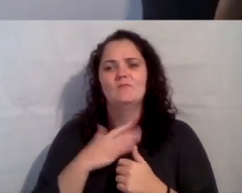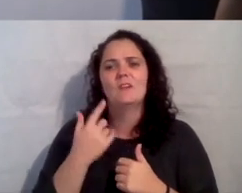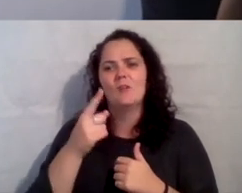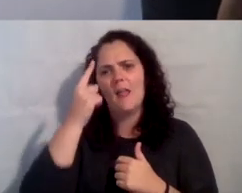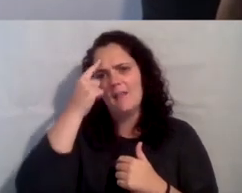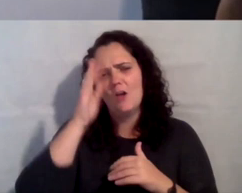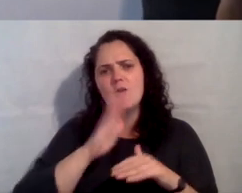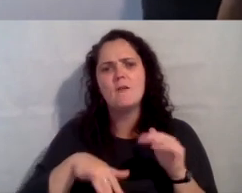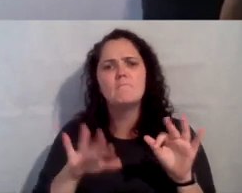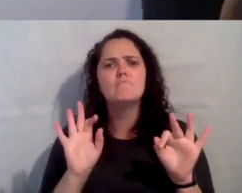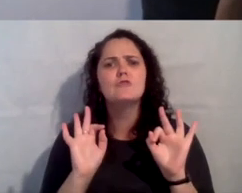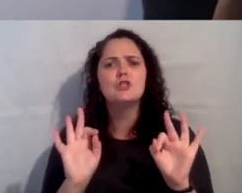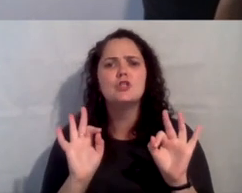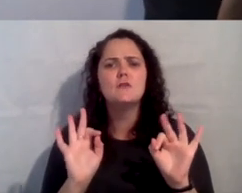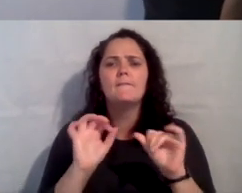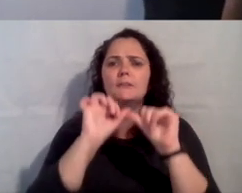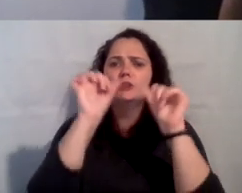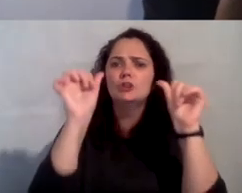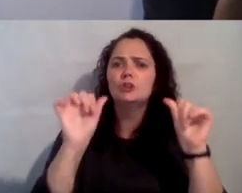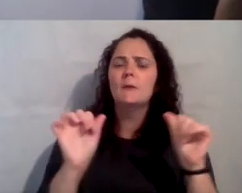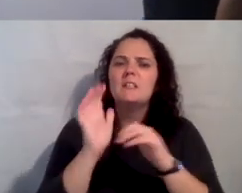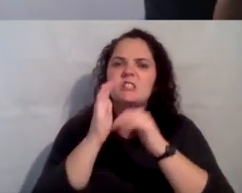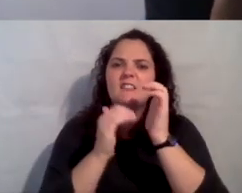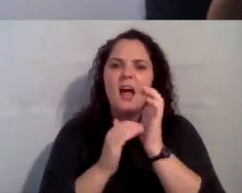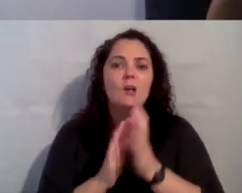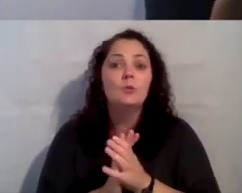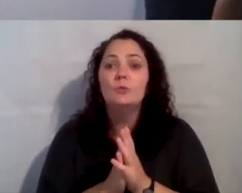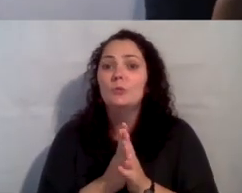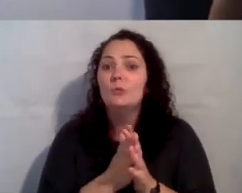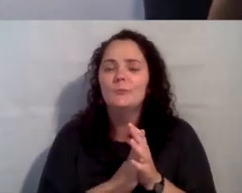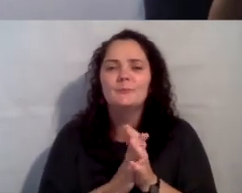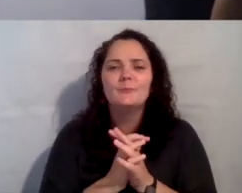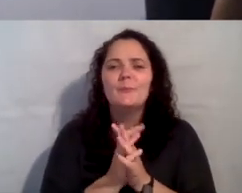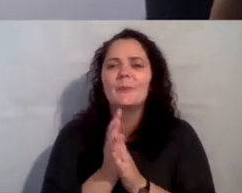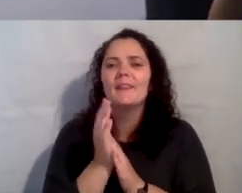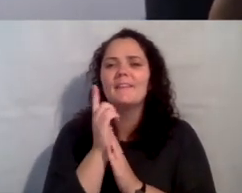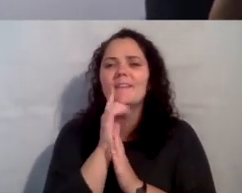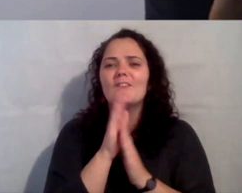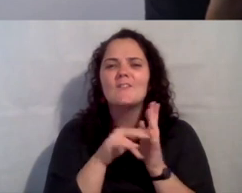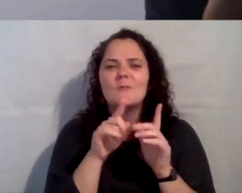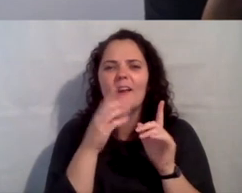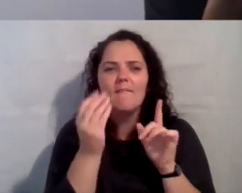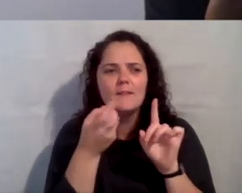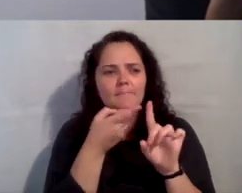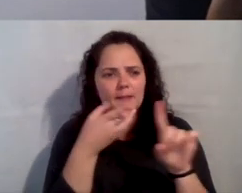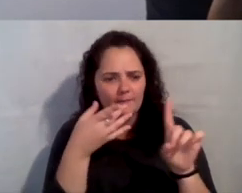perfect and in proportion, try to think about the little peculiarities that are happening